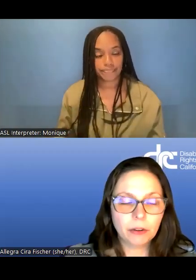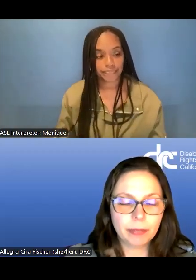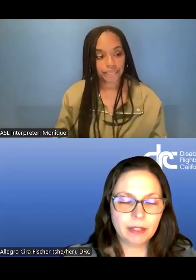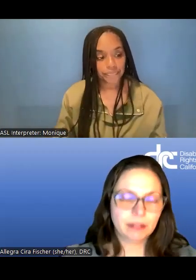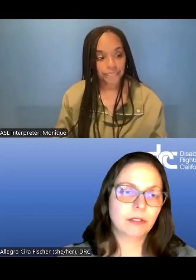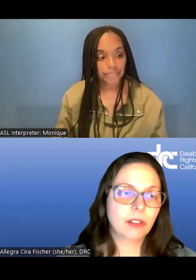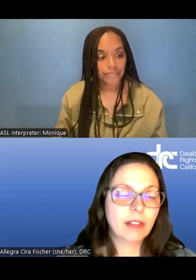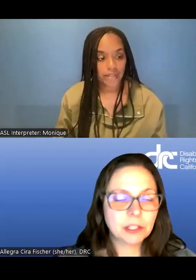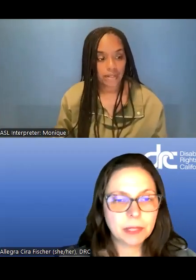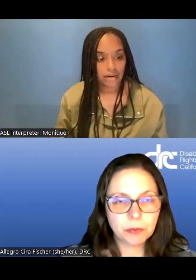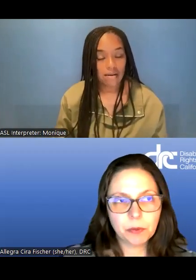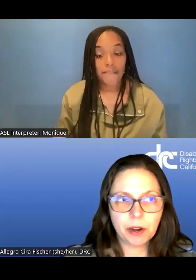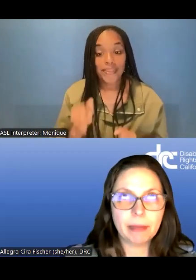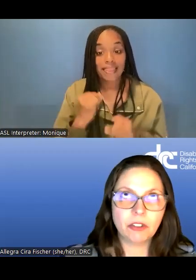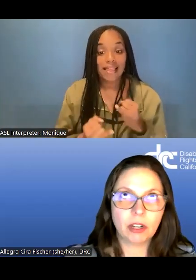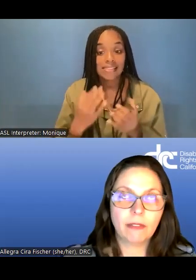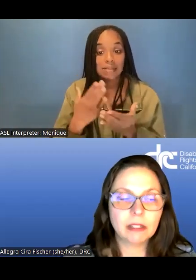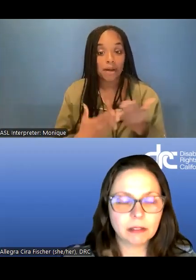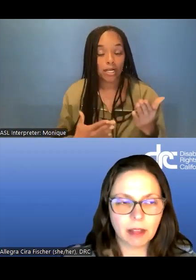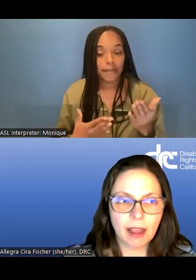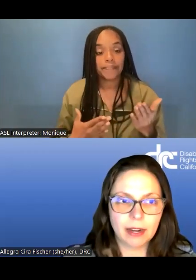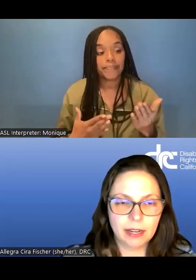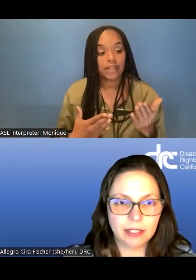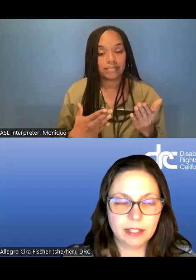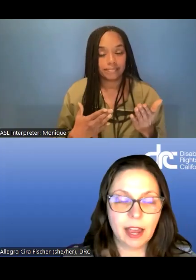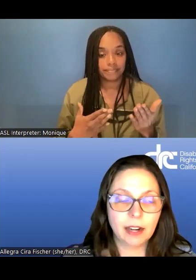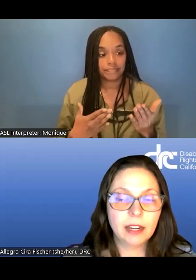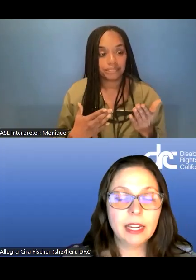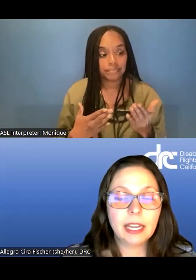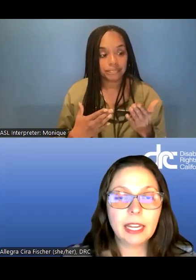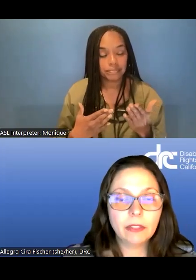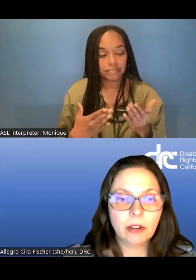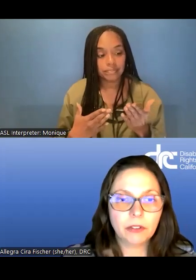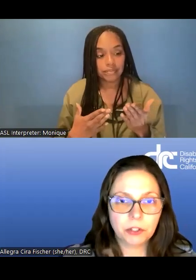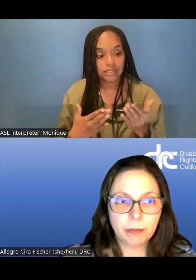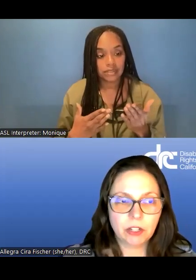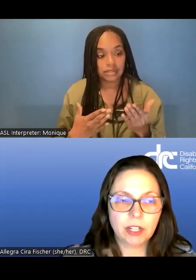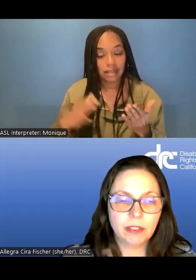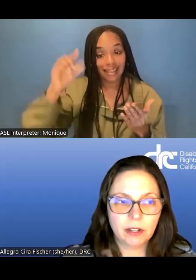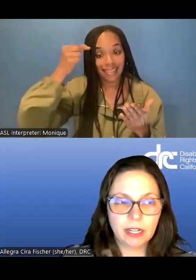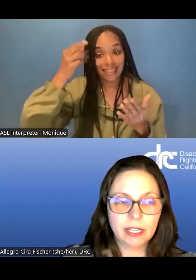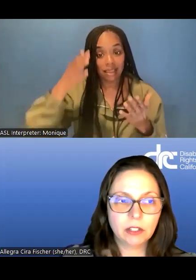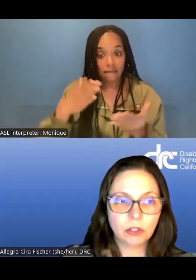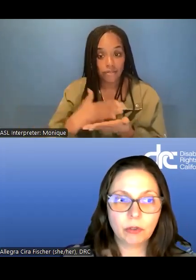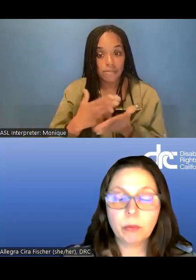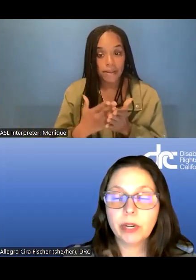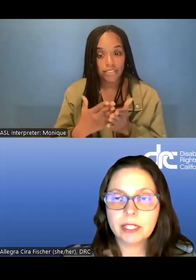piece, or the last piece we want to mention on this slide is that in the governor's budget, there is 3.6